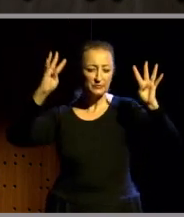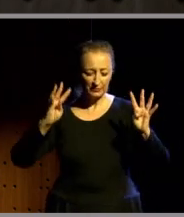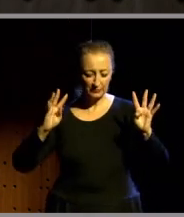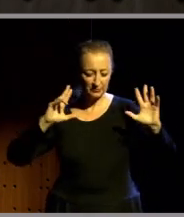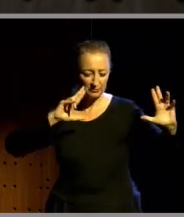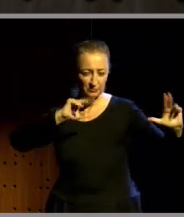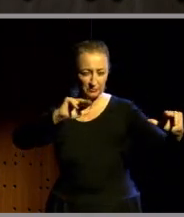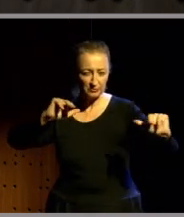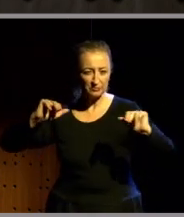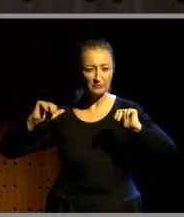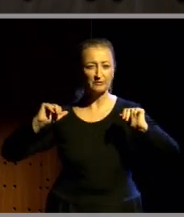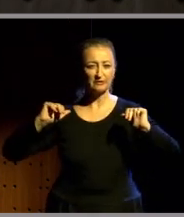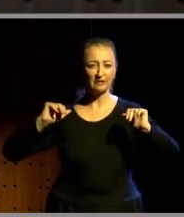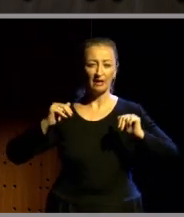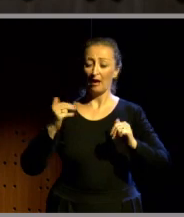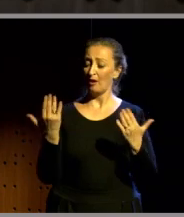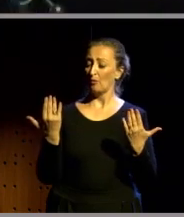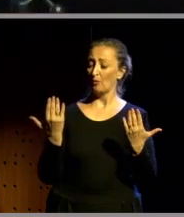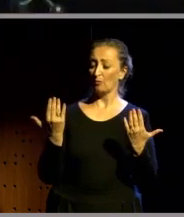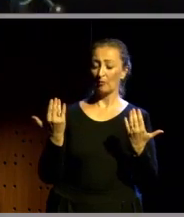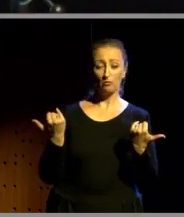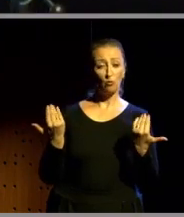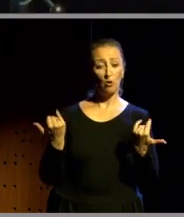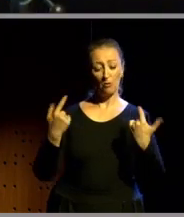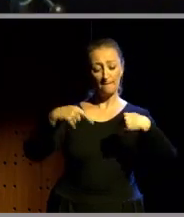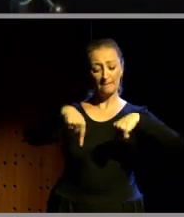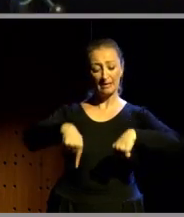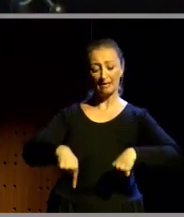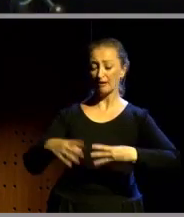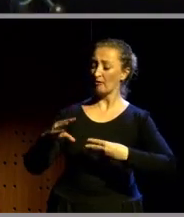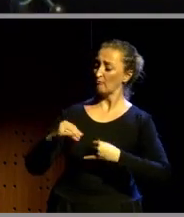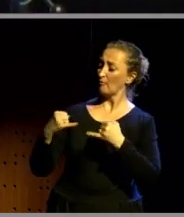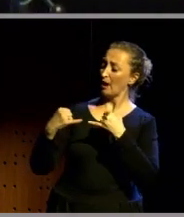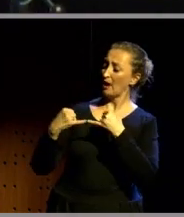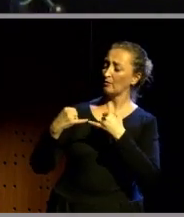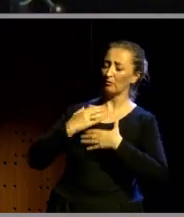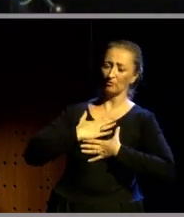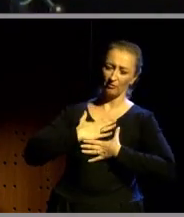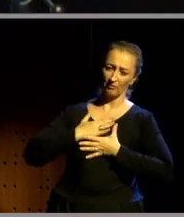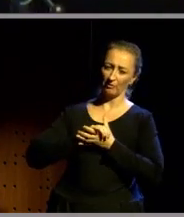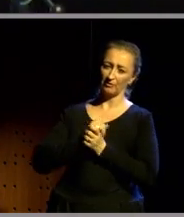by Uncle is also a great privilege. My name is Franchesca Cubillo.